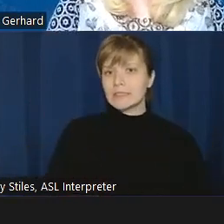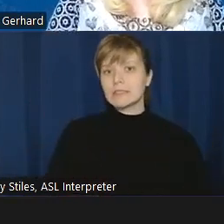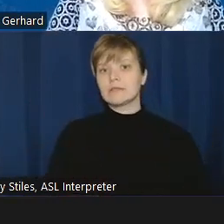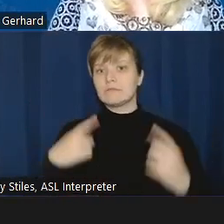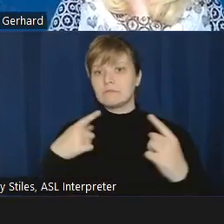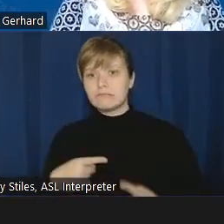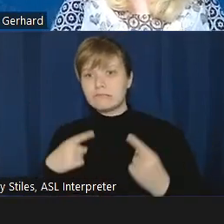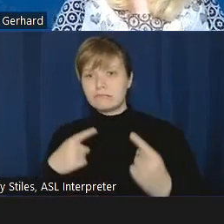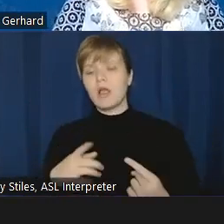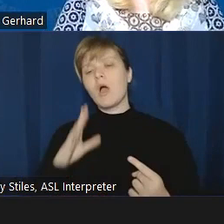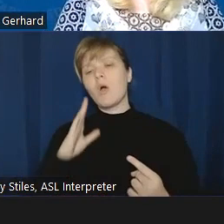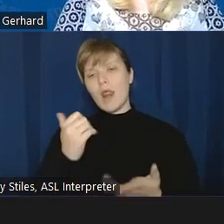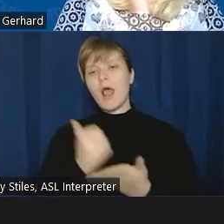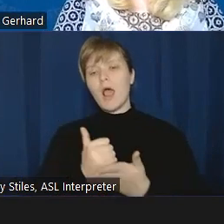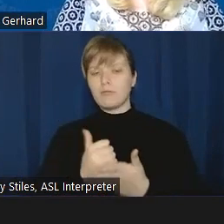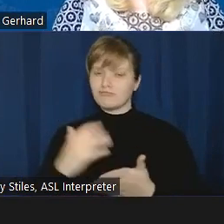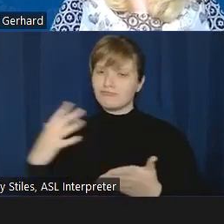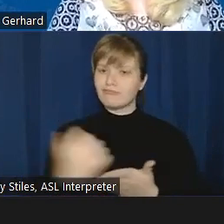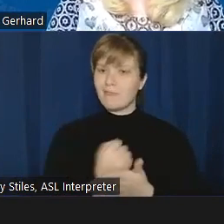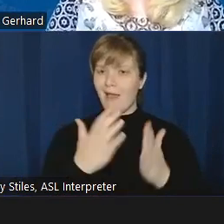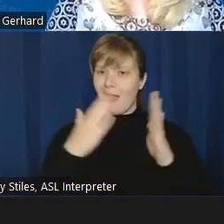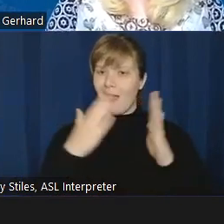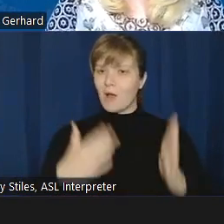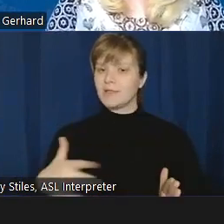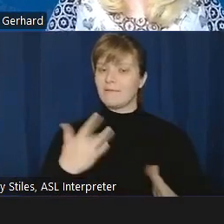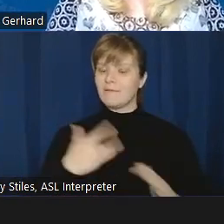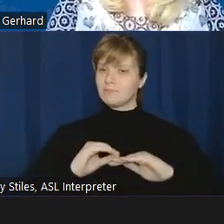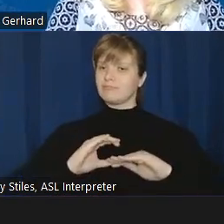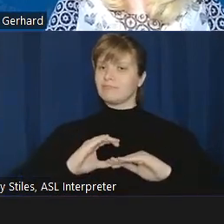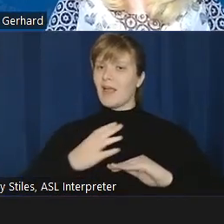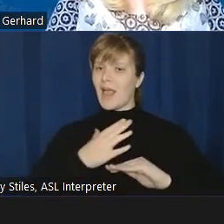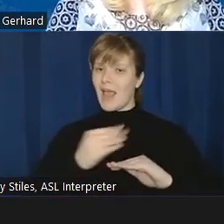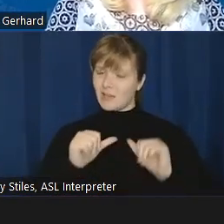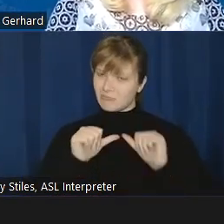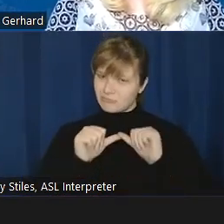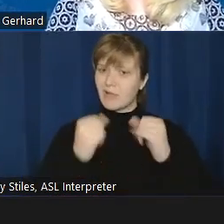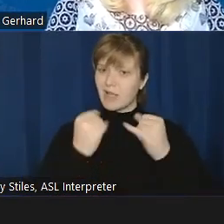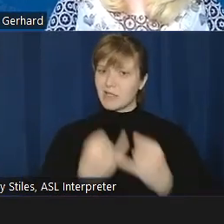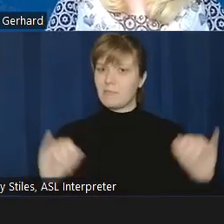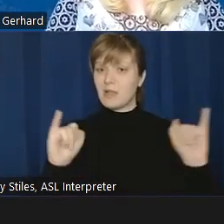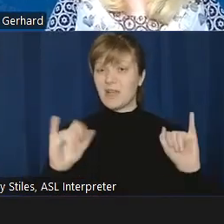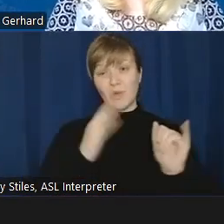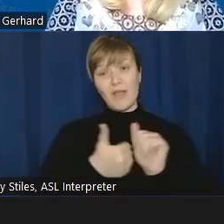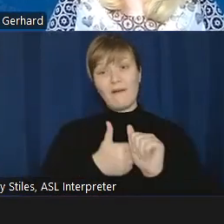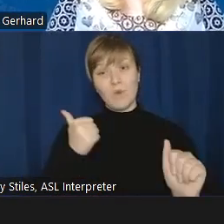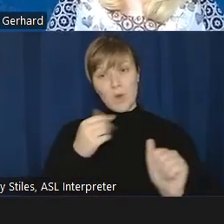and independence in the community, and avoid homelessness and costly institutional care.